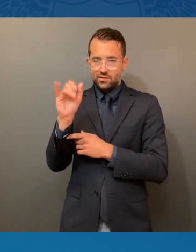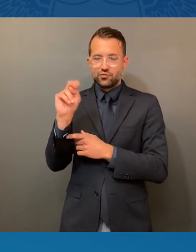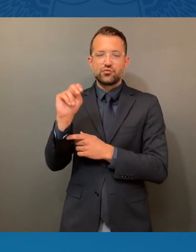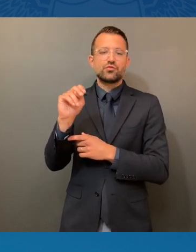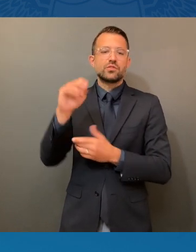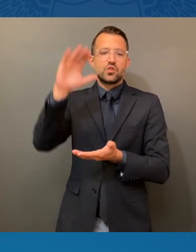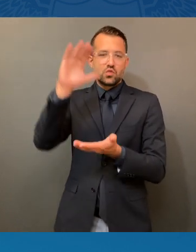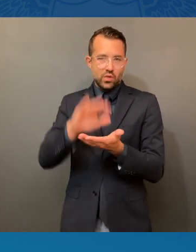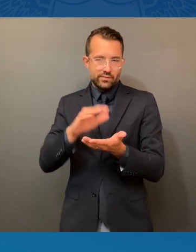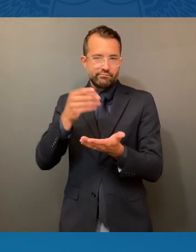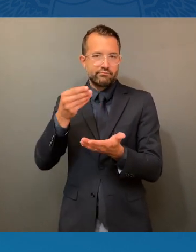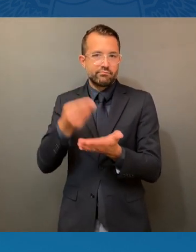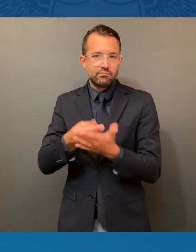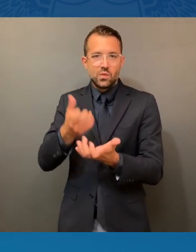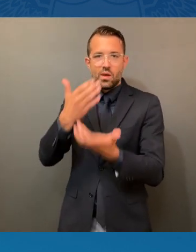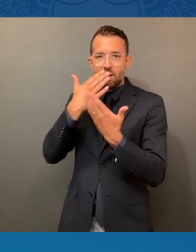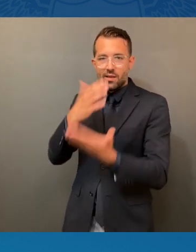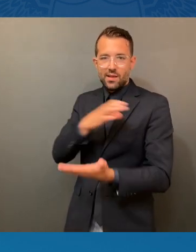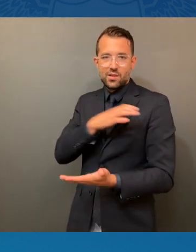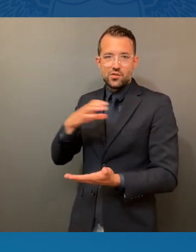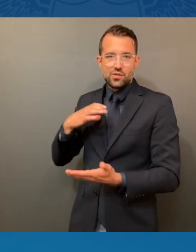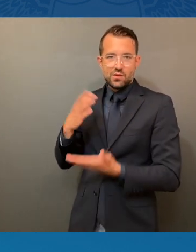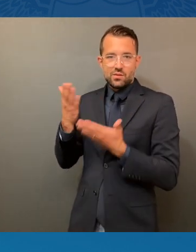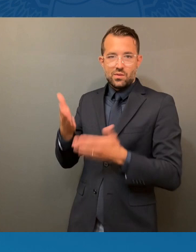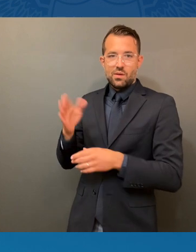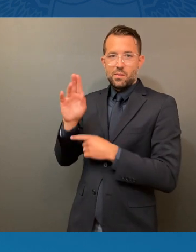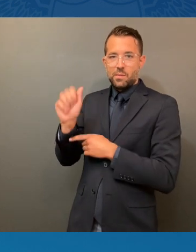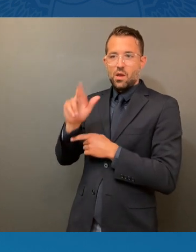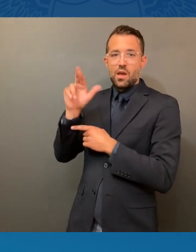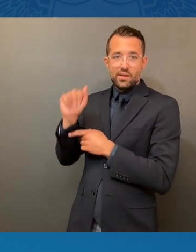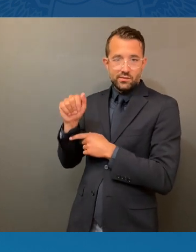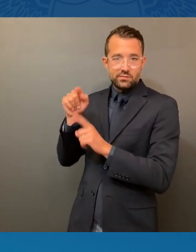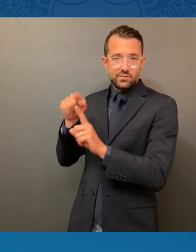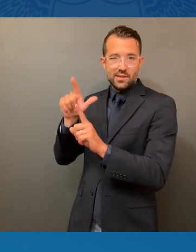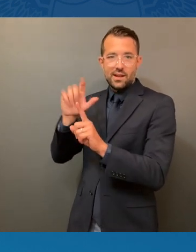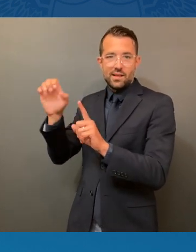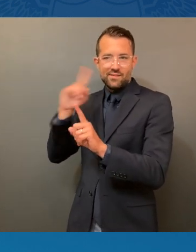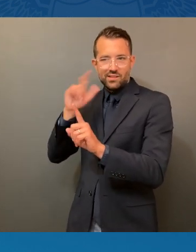for being in Washington, D.C., today to make it happen.